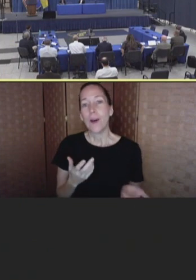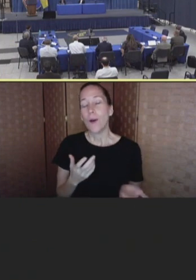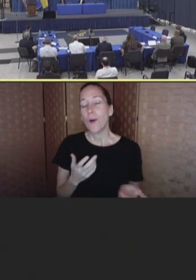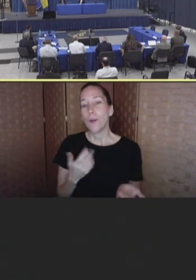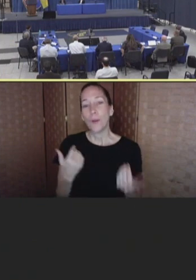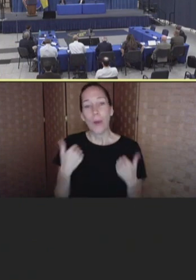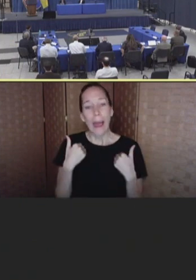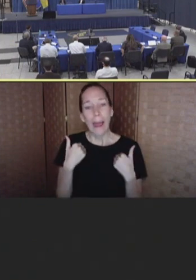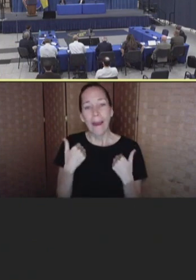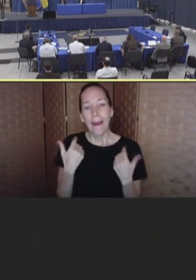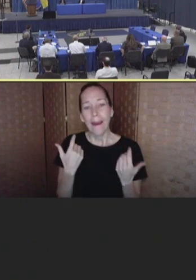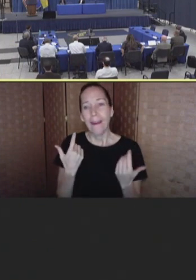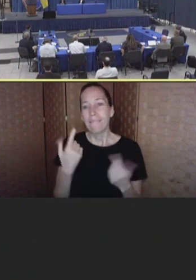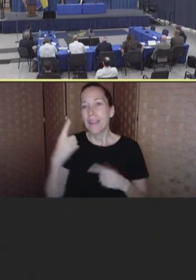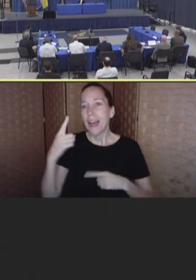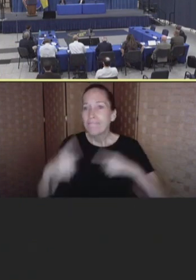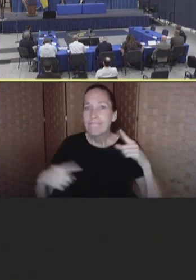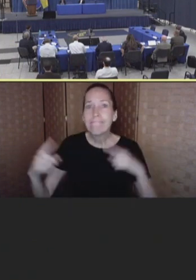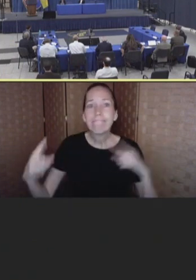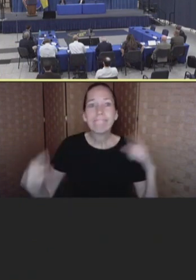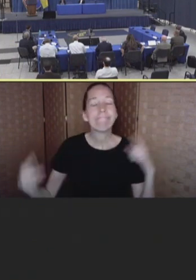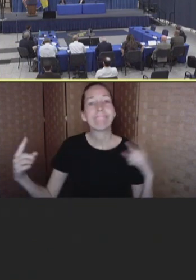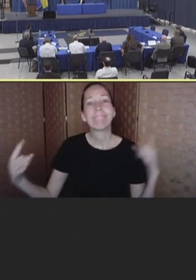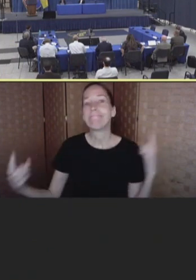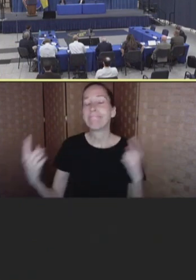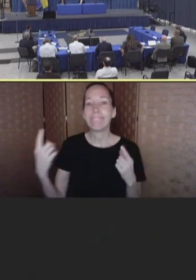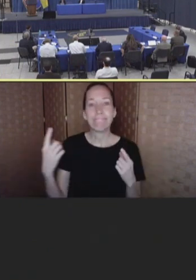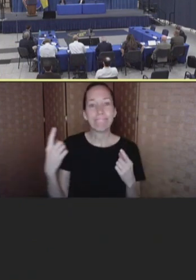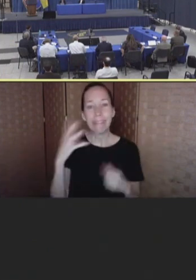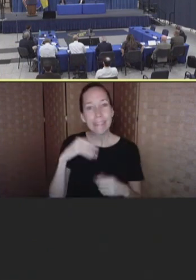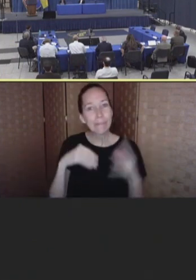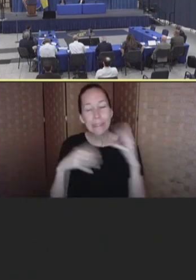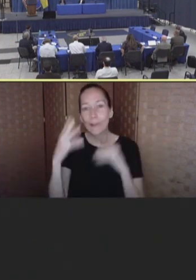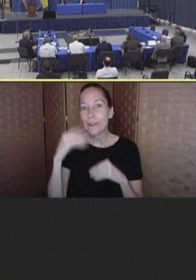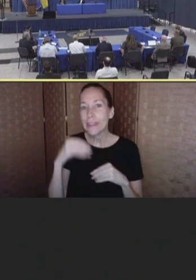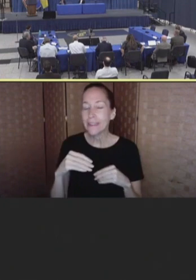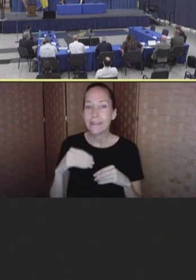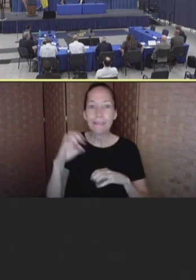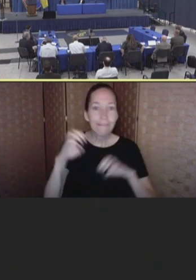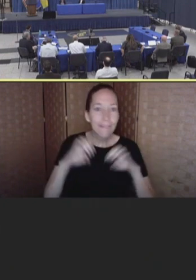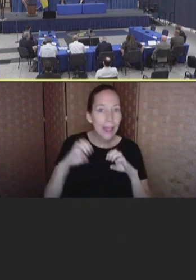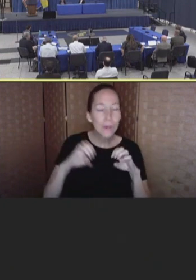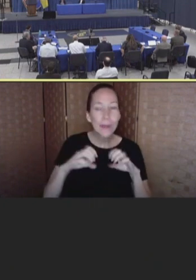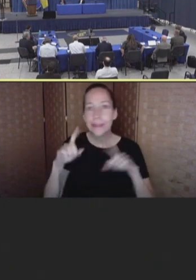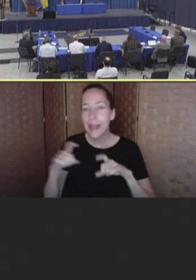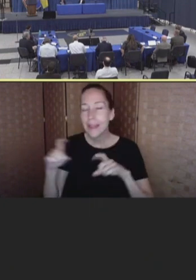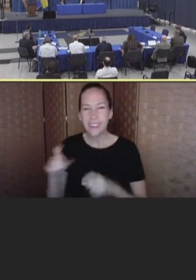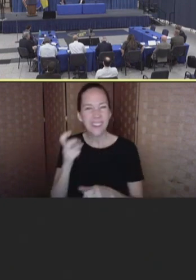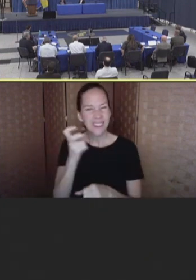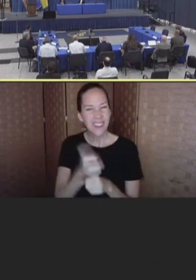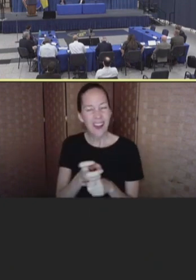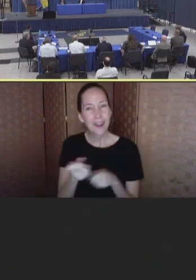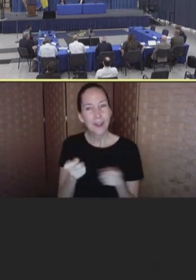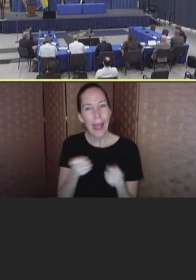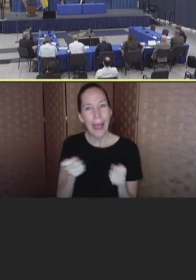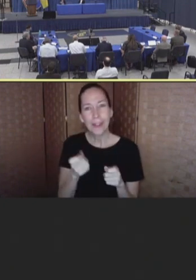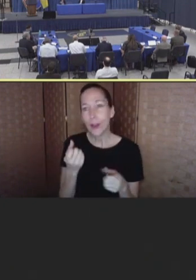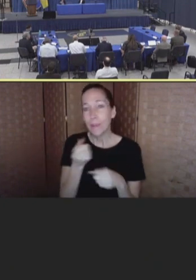to handle because at the end of the day as I mentioned, safety cannot be measured directly